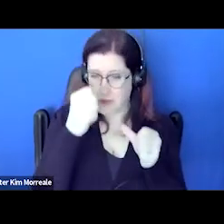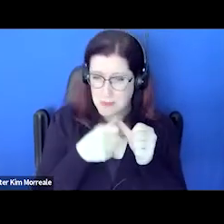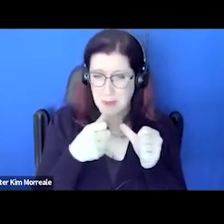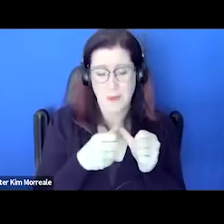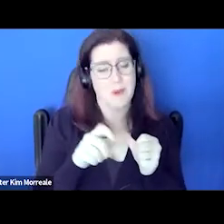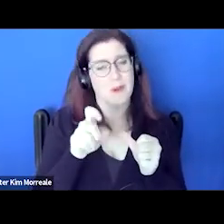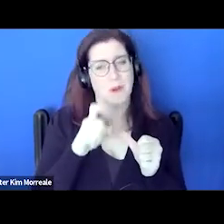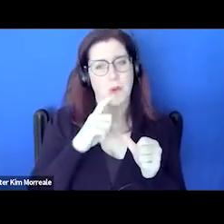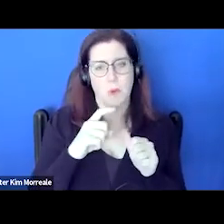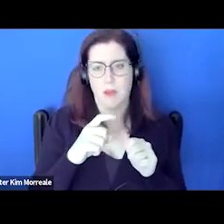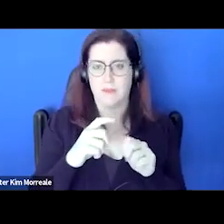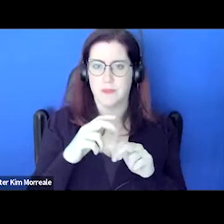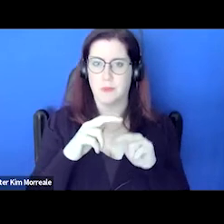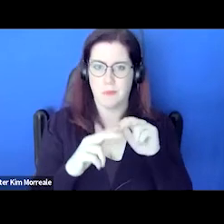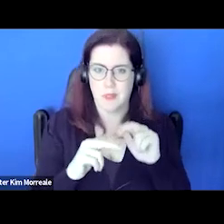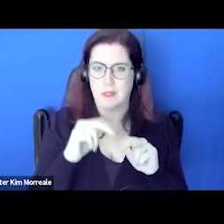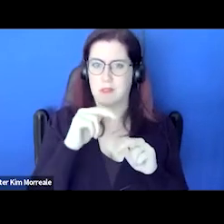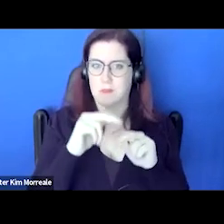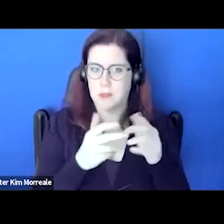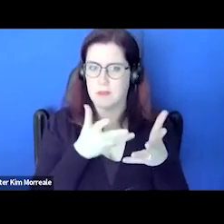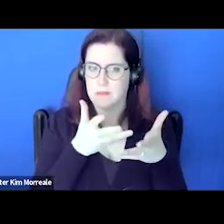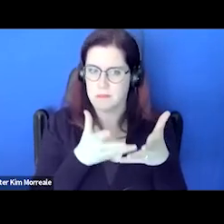'cause a lot of times our individuals have been ostracized